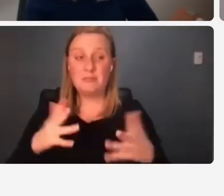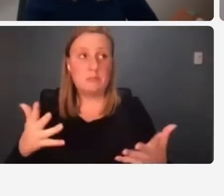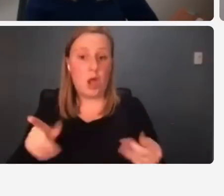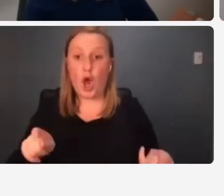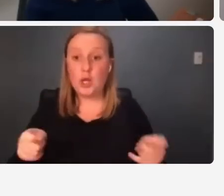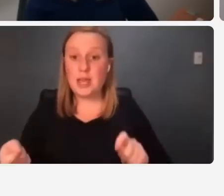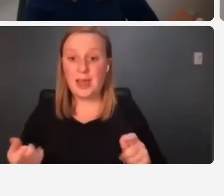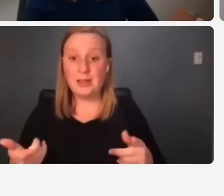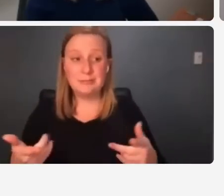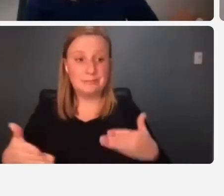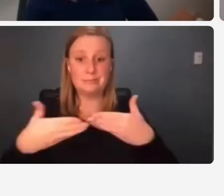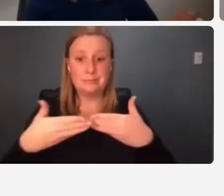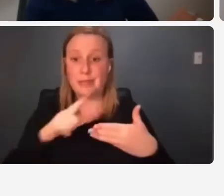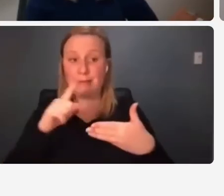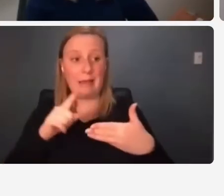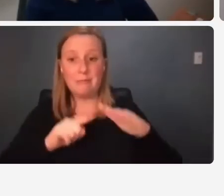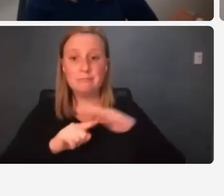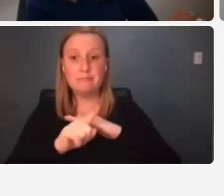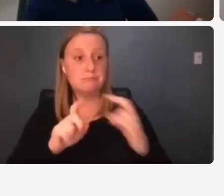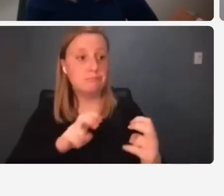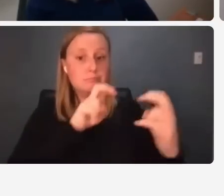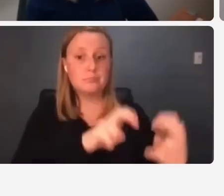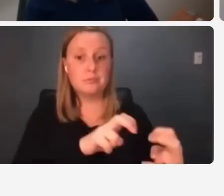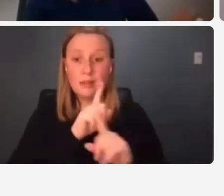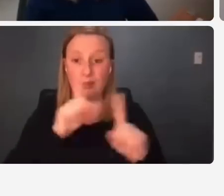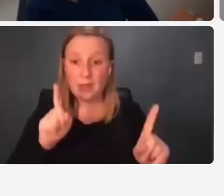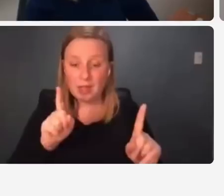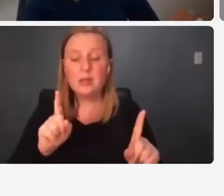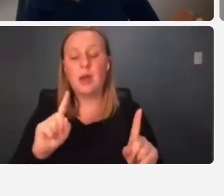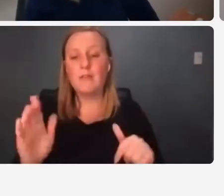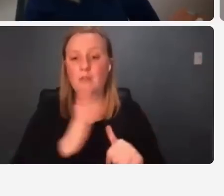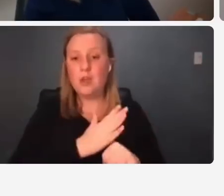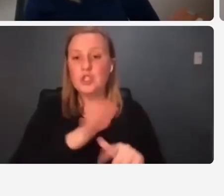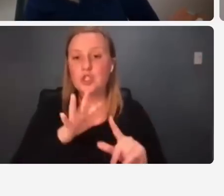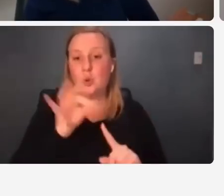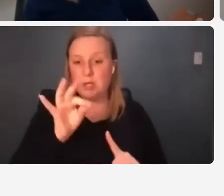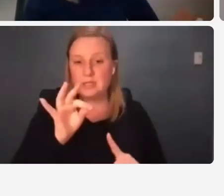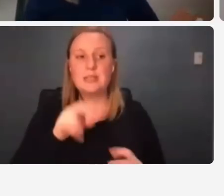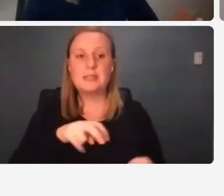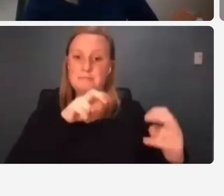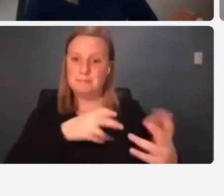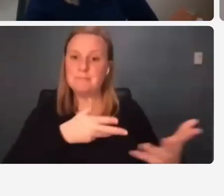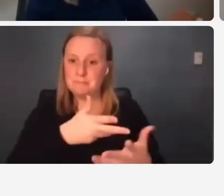find ways around that. But the starting point is face to face active assessment. I think this might come slightly from a clarifying